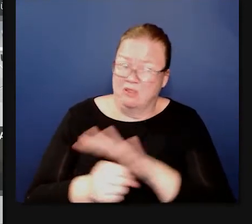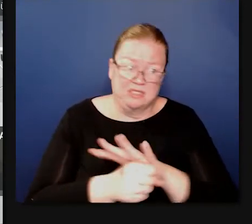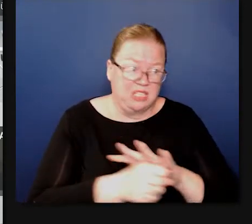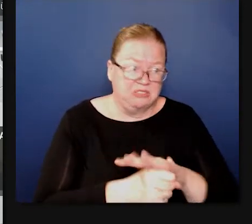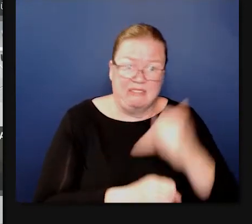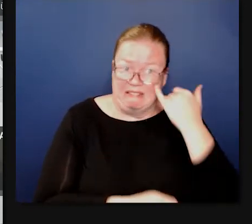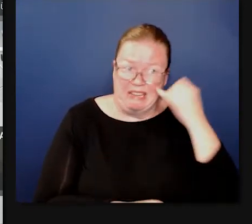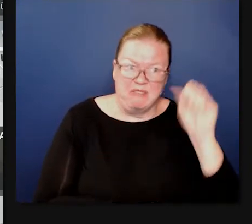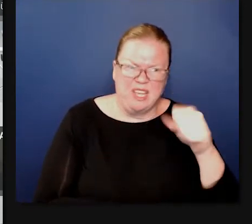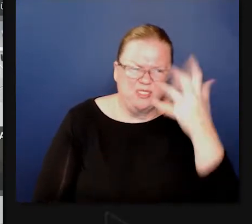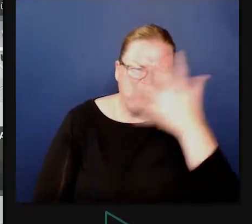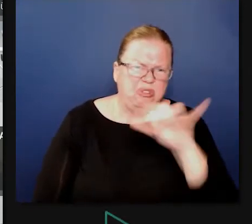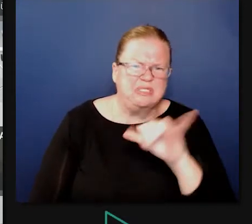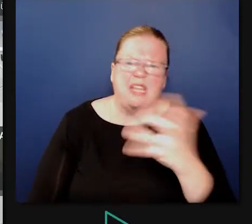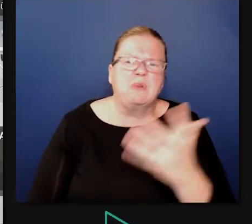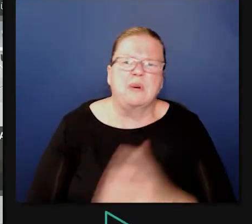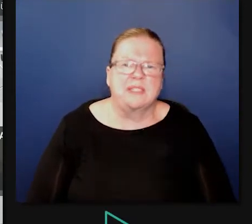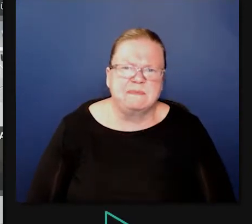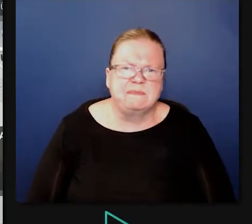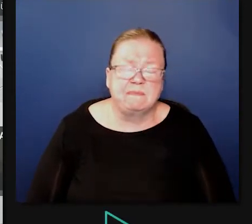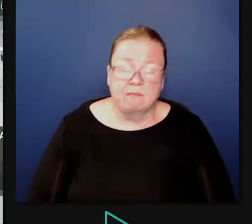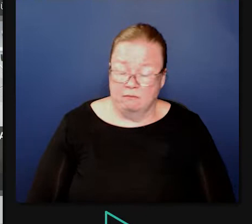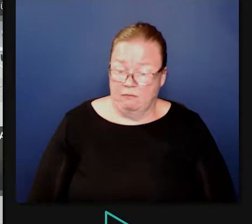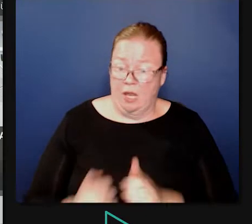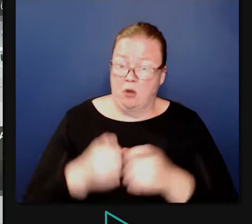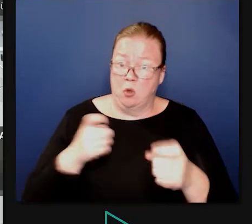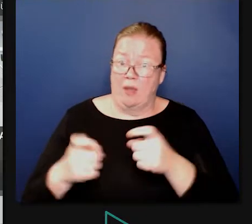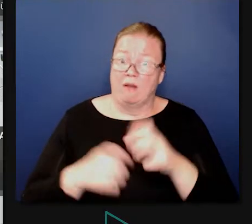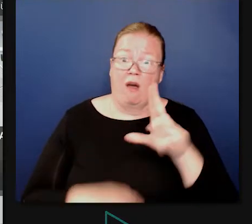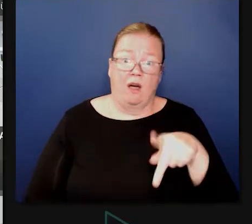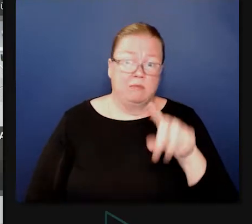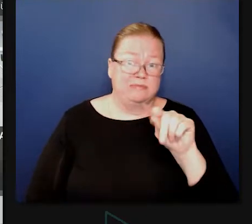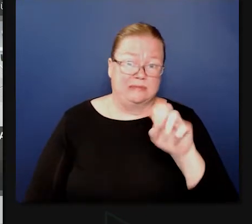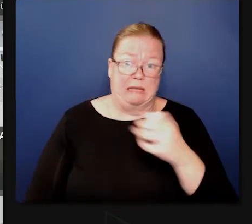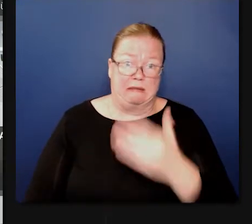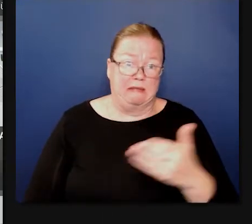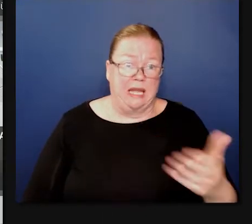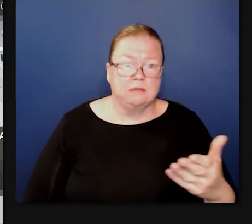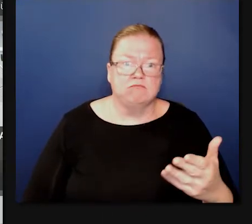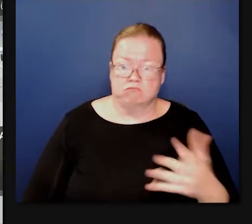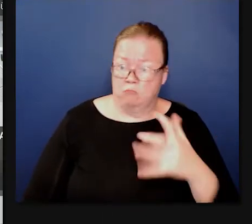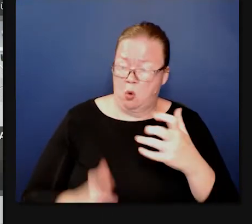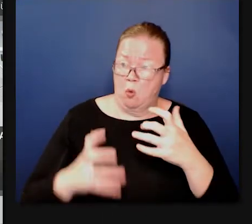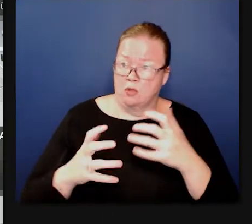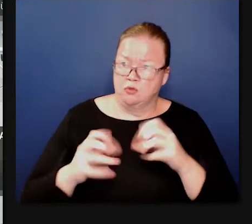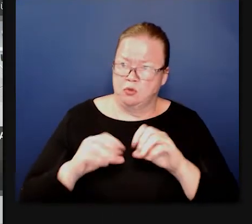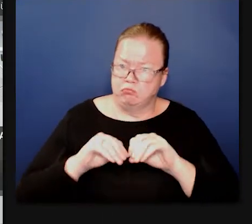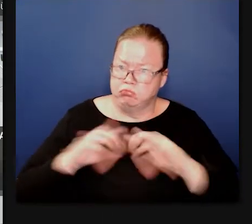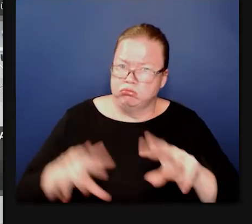And if so, what does that look like? How do you handle updating of items? So someone wants to push an update